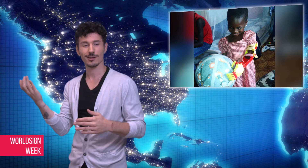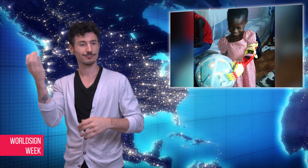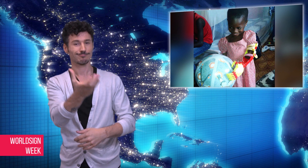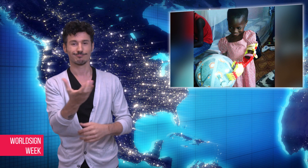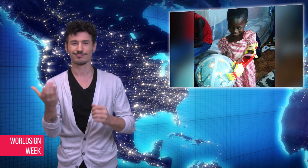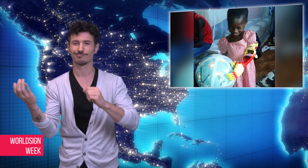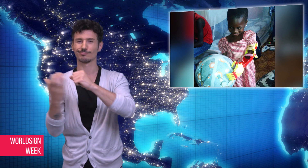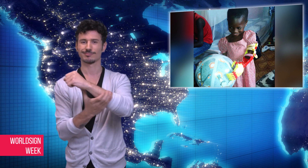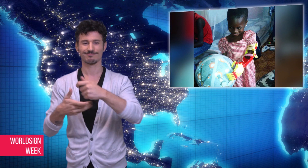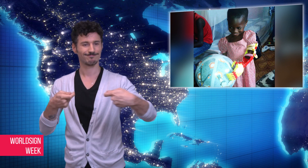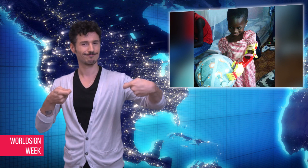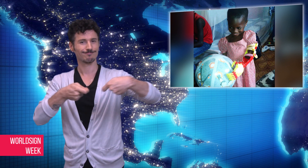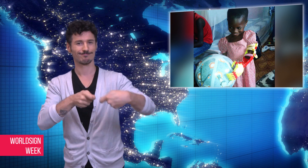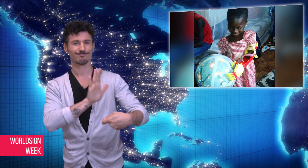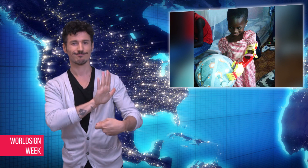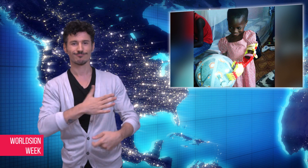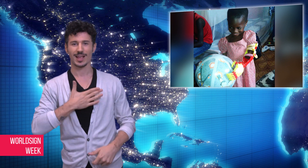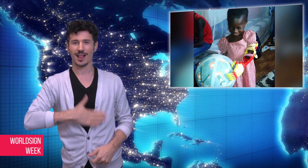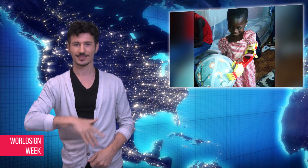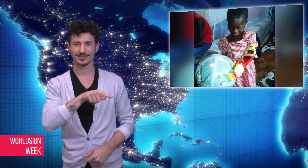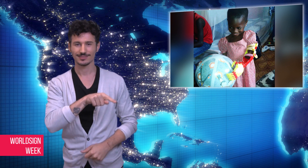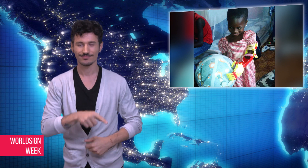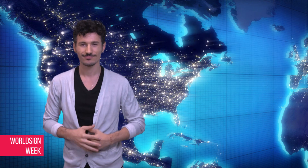to match their preferences.